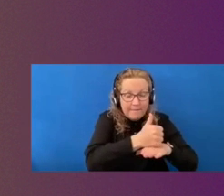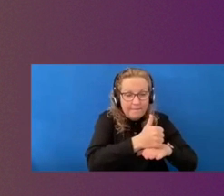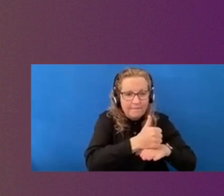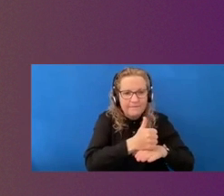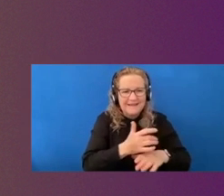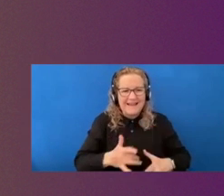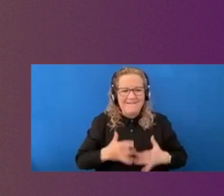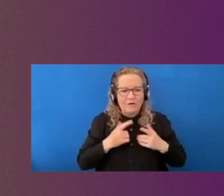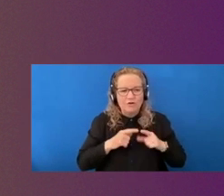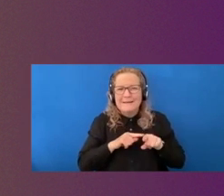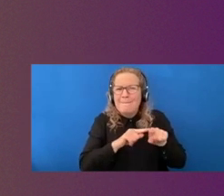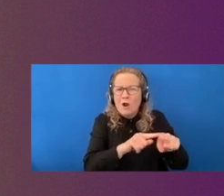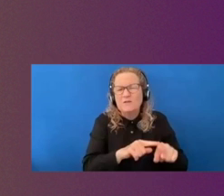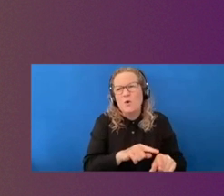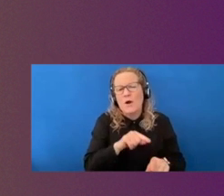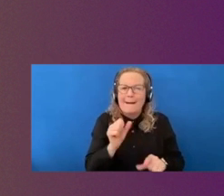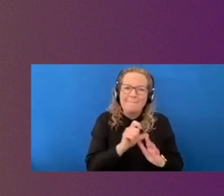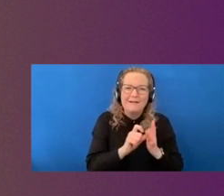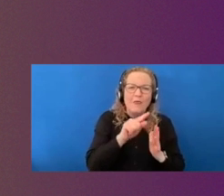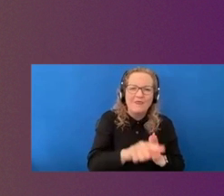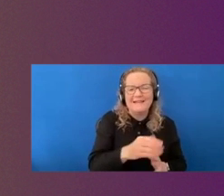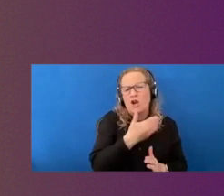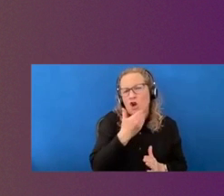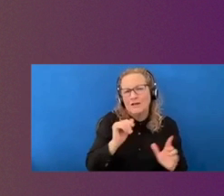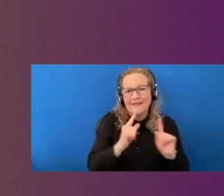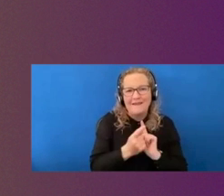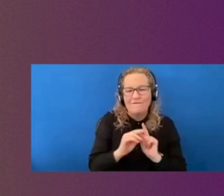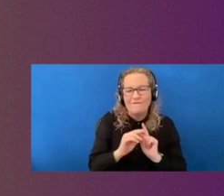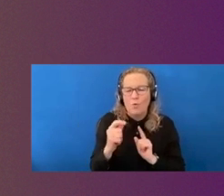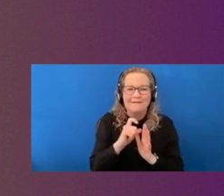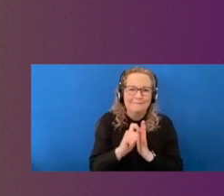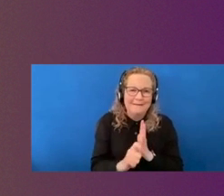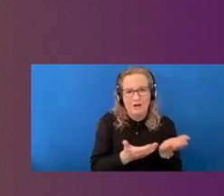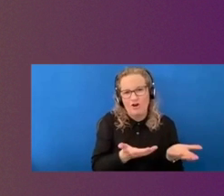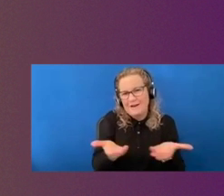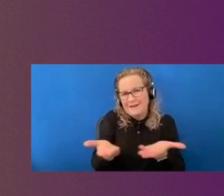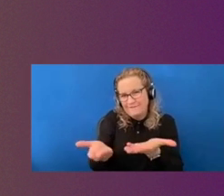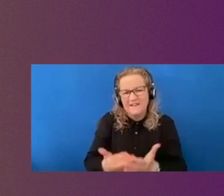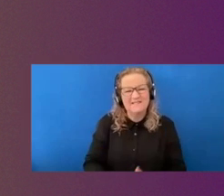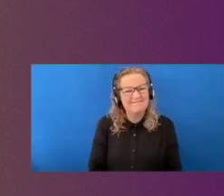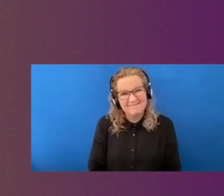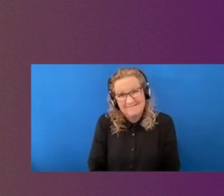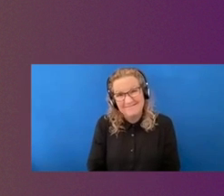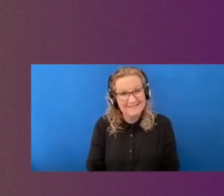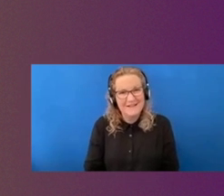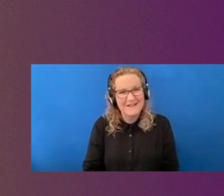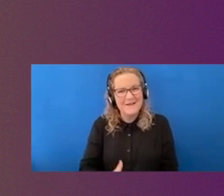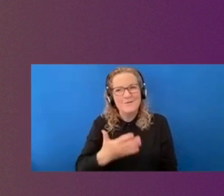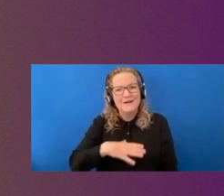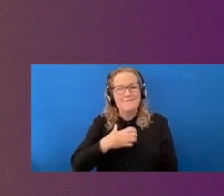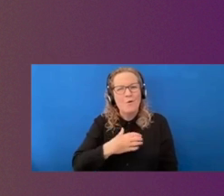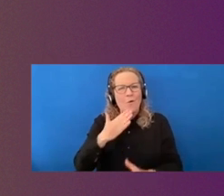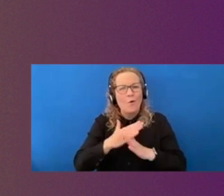that you have to do for the disabled person so um yeah there's a lot more work to be done sure